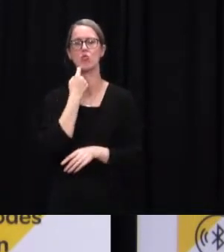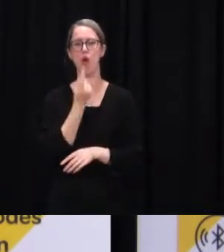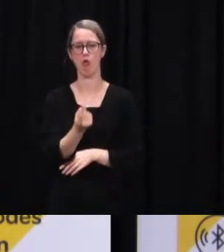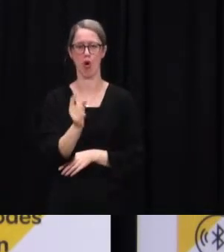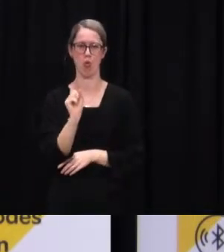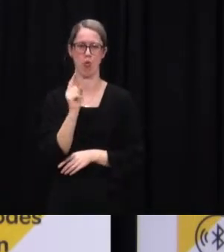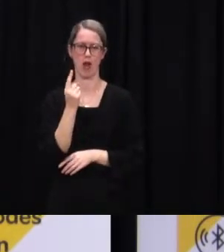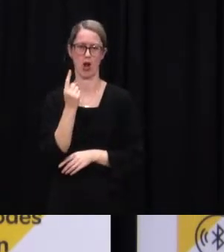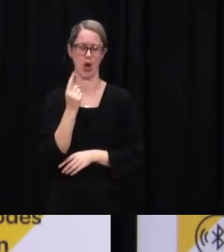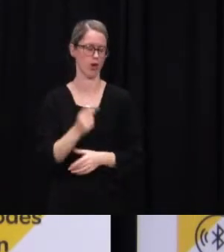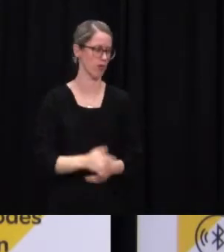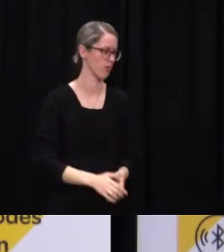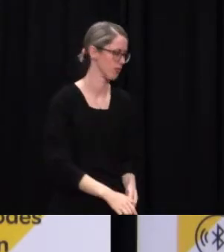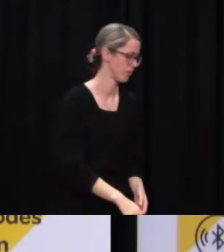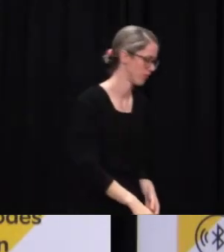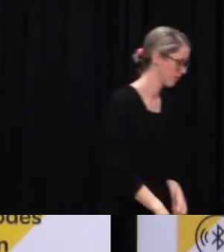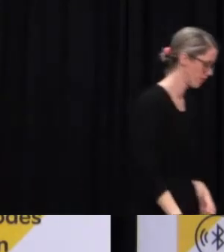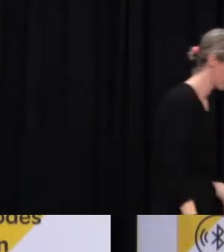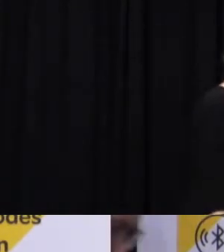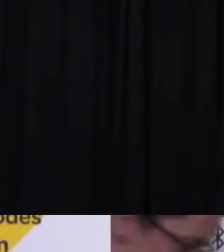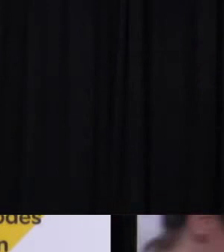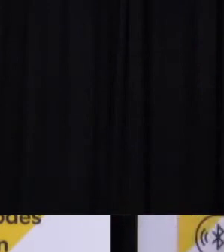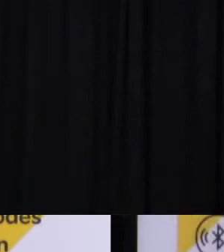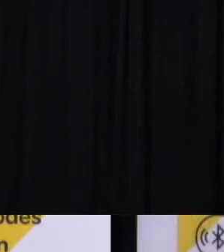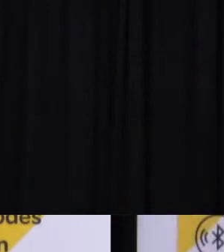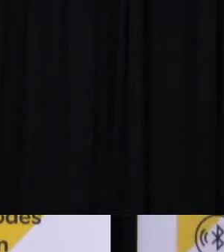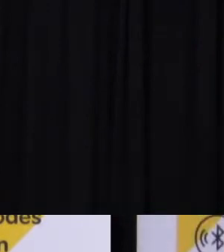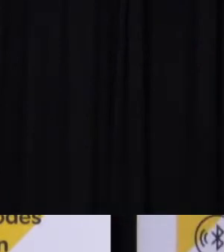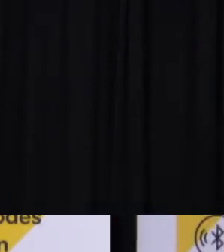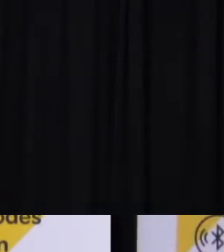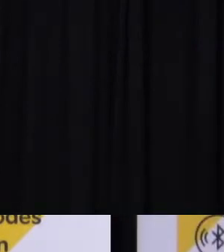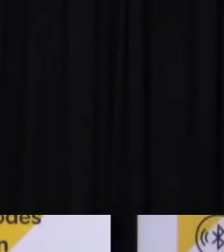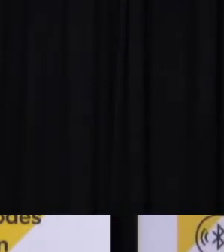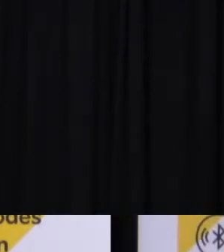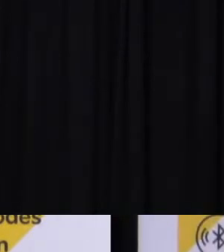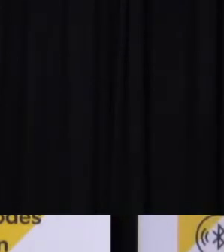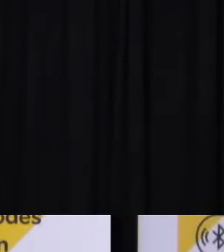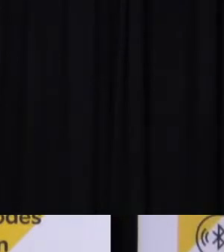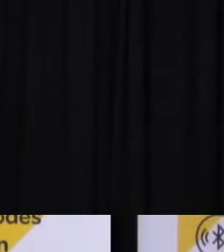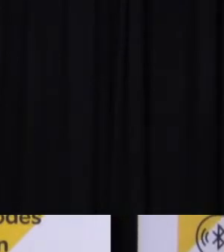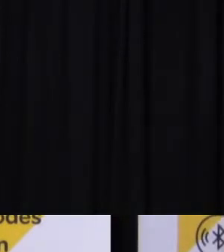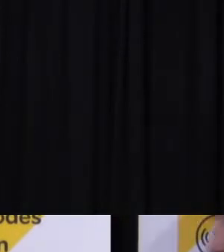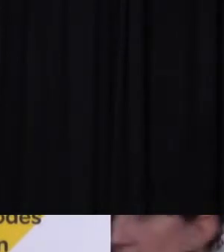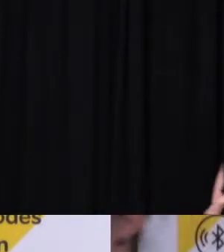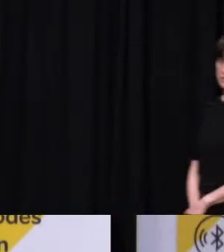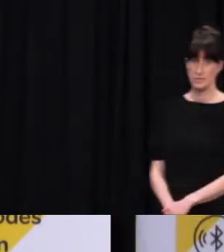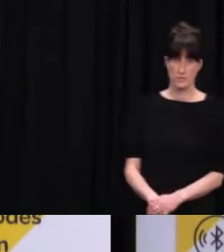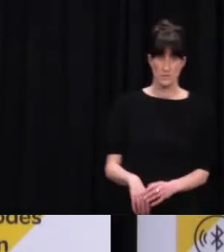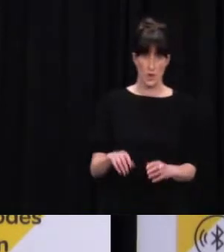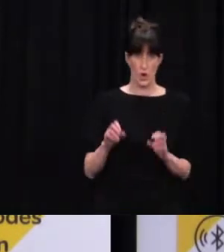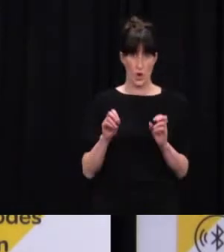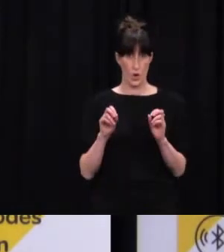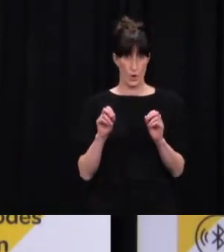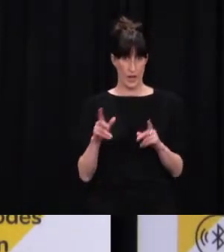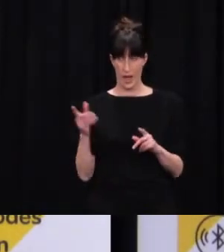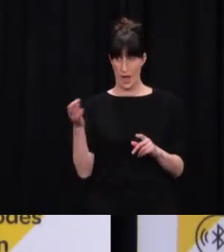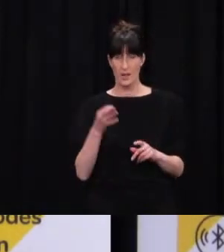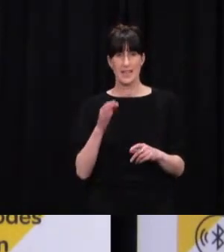Coromandel, but we will confirm all decisions for all parts of